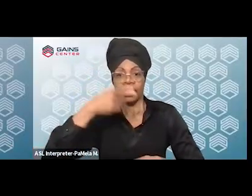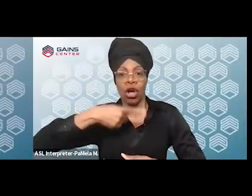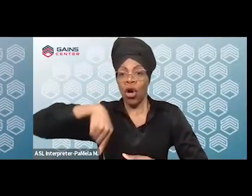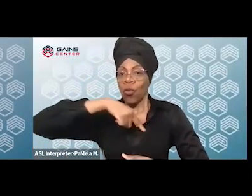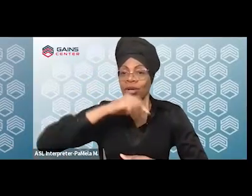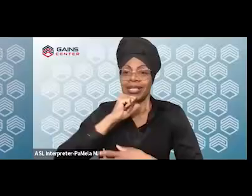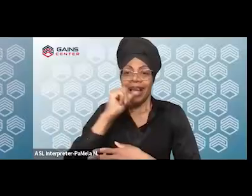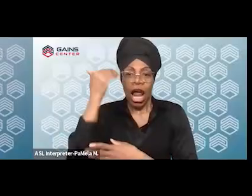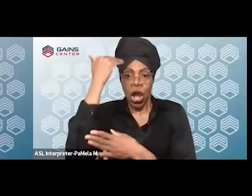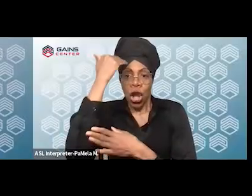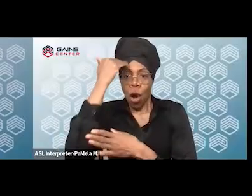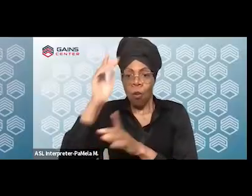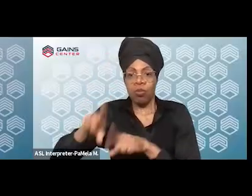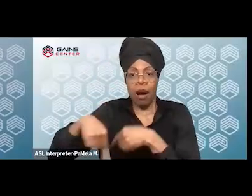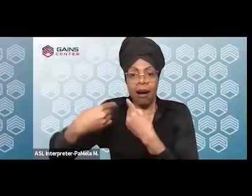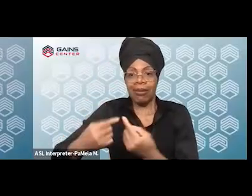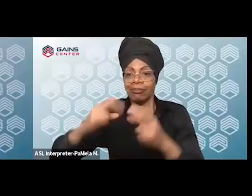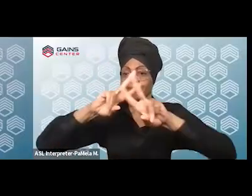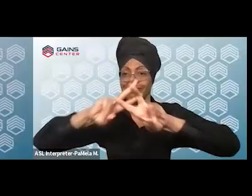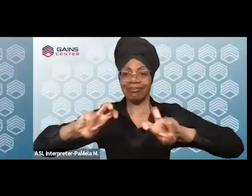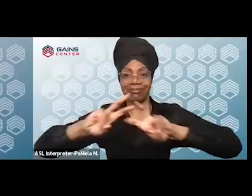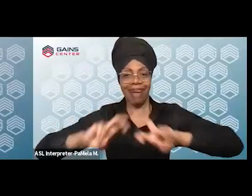unless we're assessing and asking these questions, right?